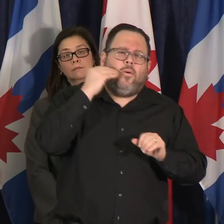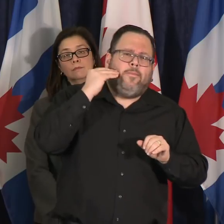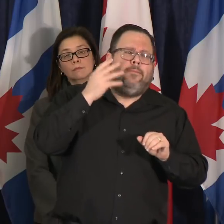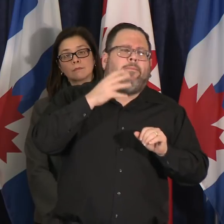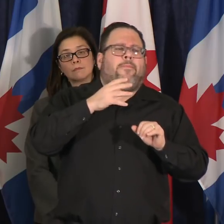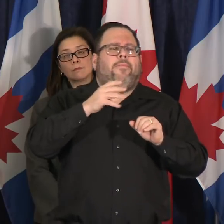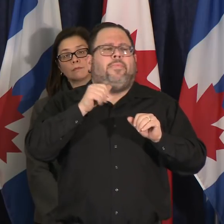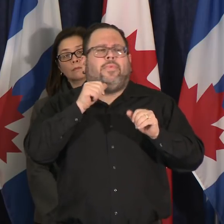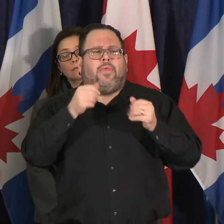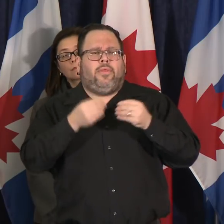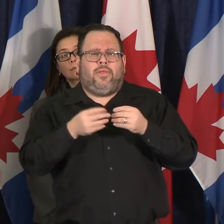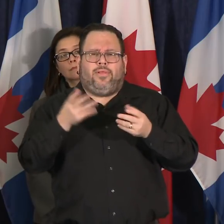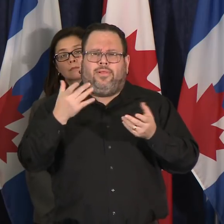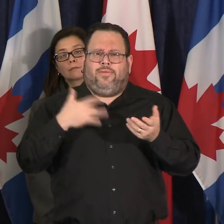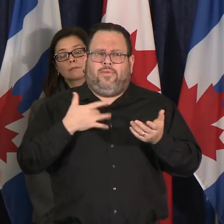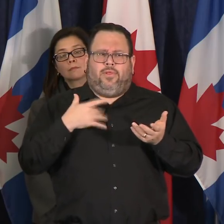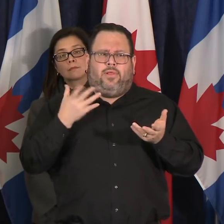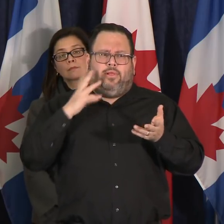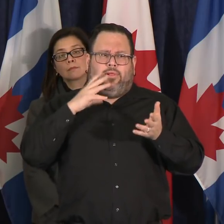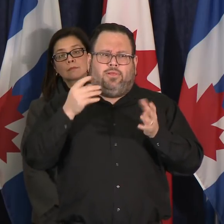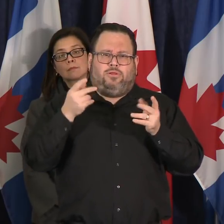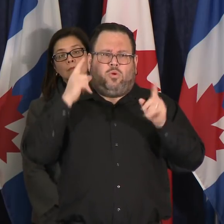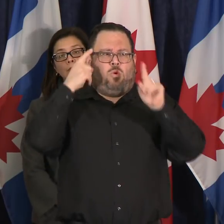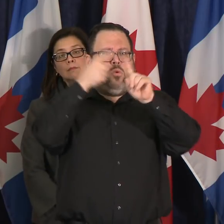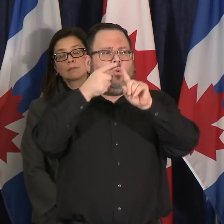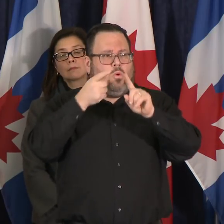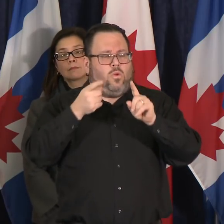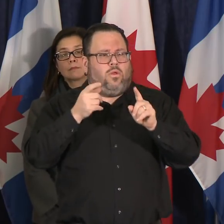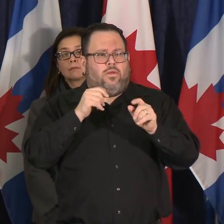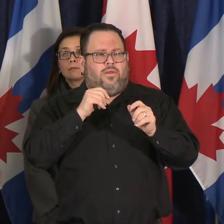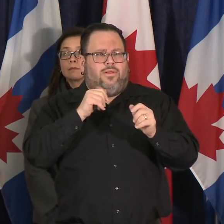still ticketing people when you're telling them to stay put